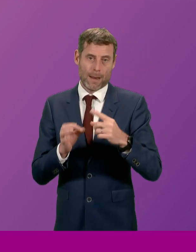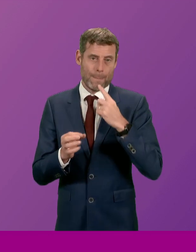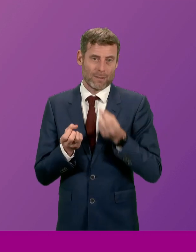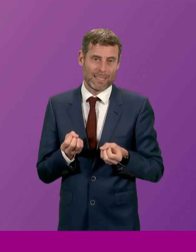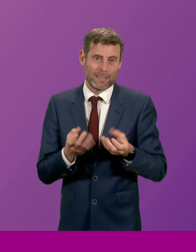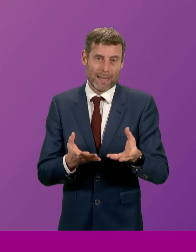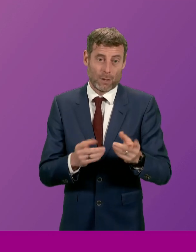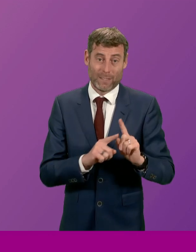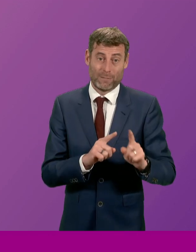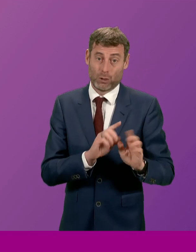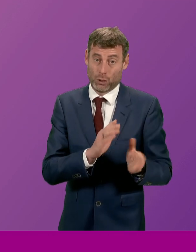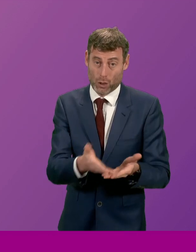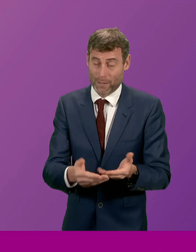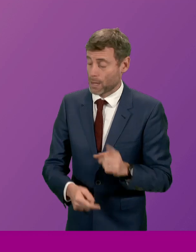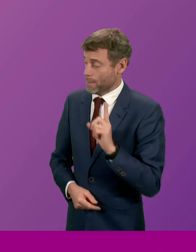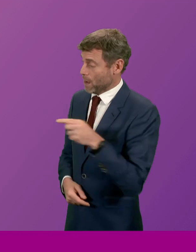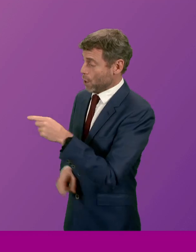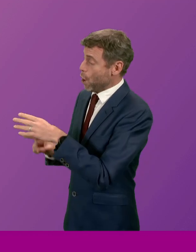a scrap of evidence as to how that would be done. As I have pointed out previously, they